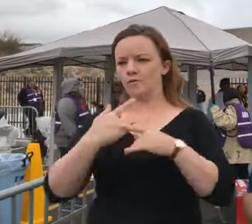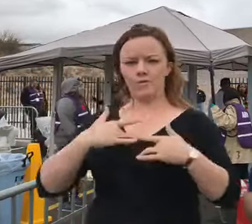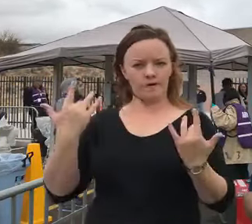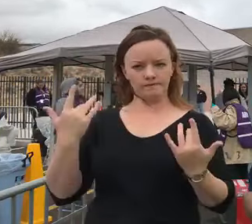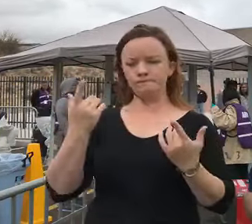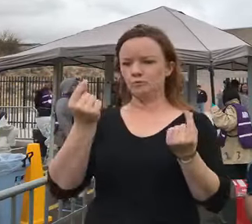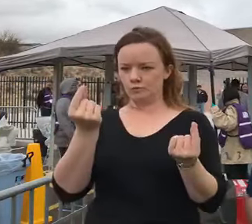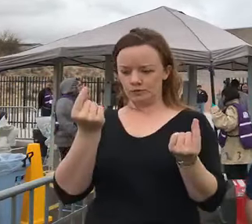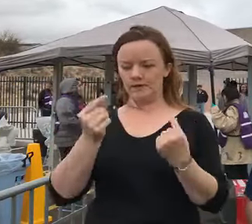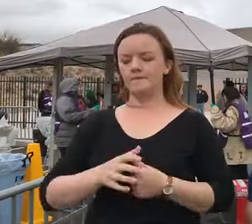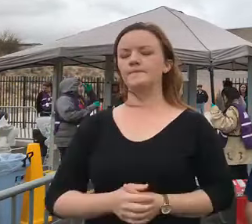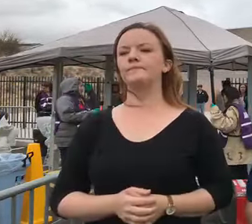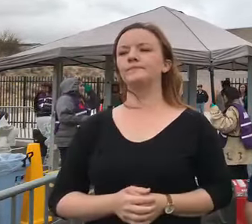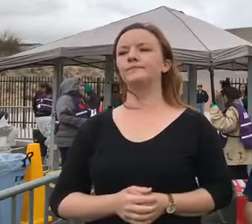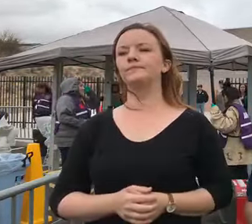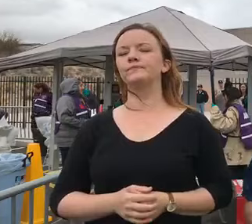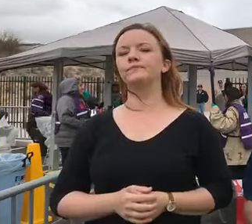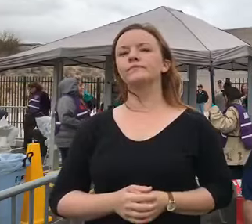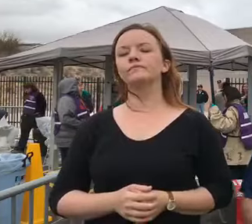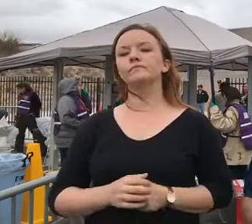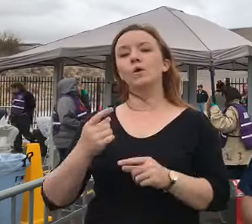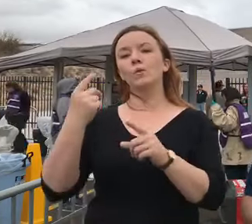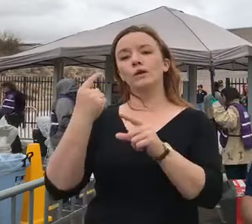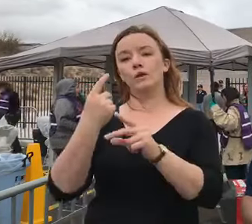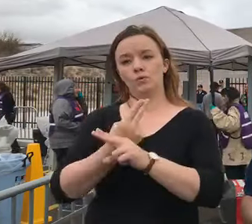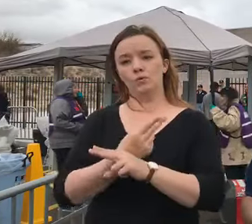We use Wireless emergency alerts so, that's